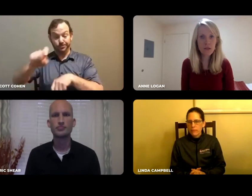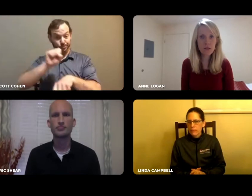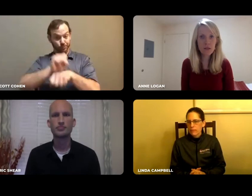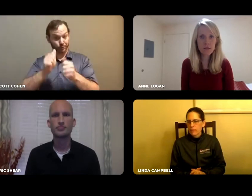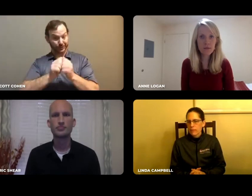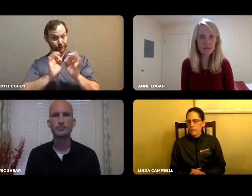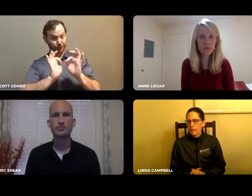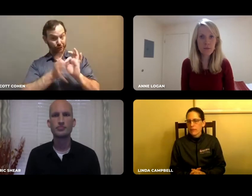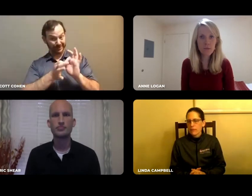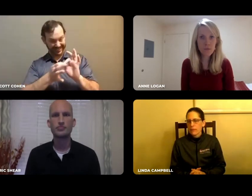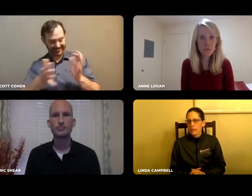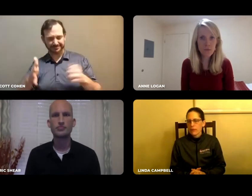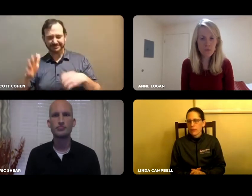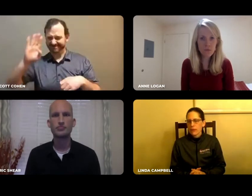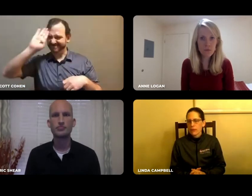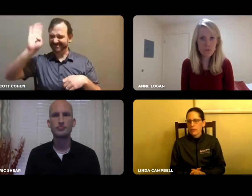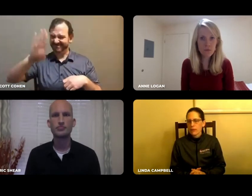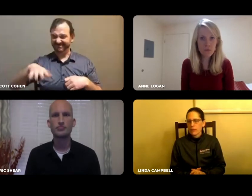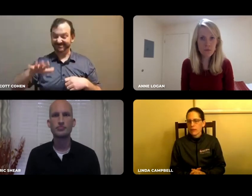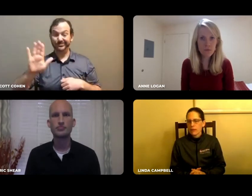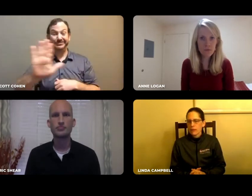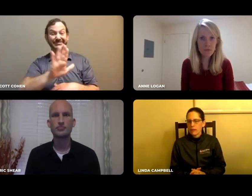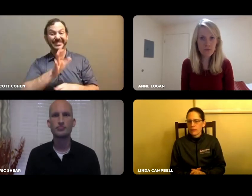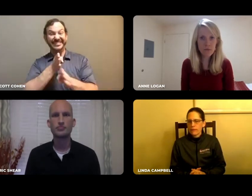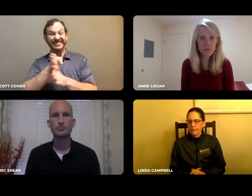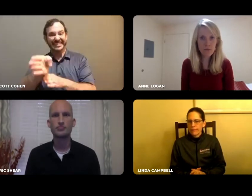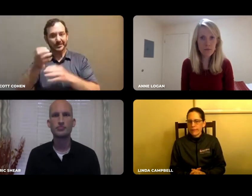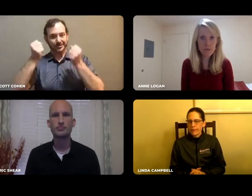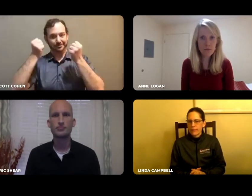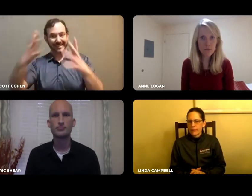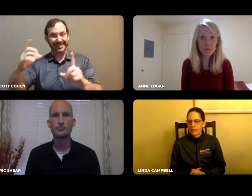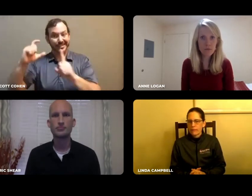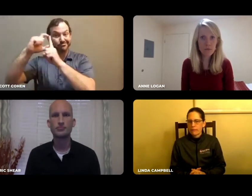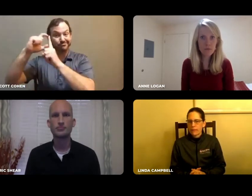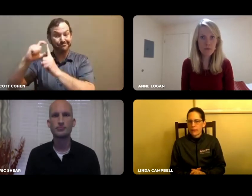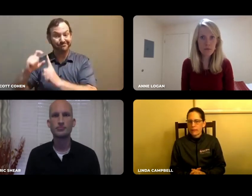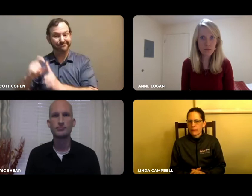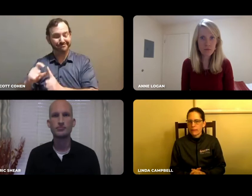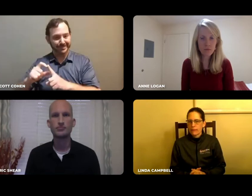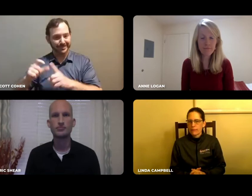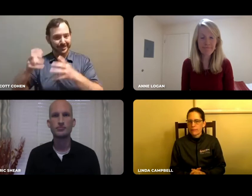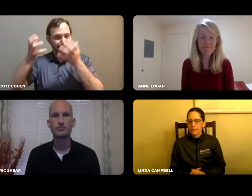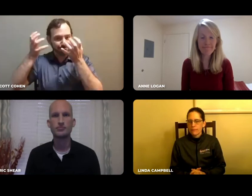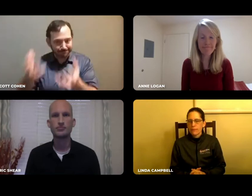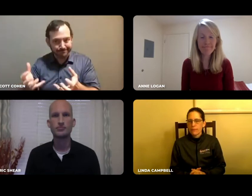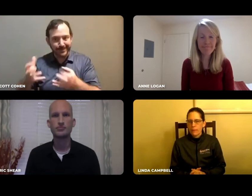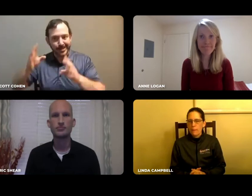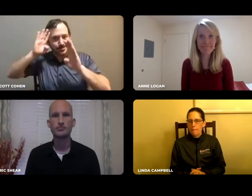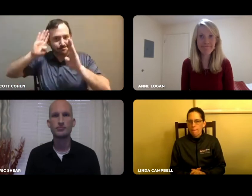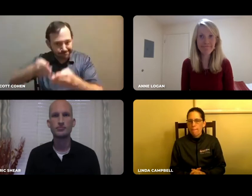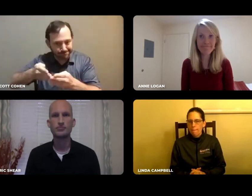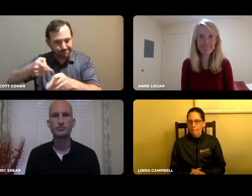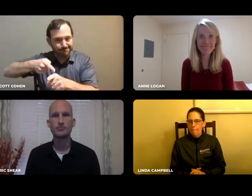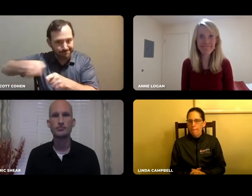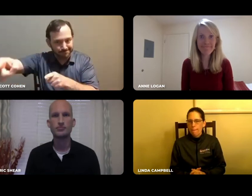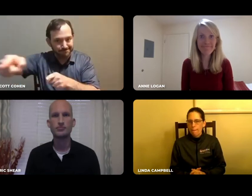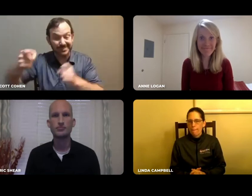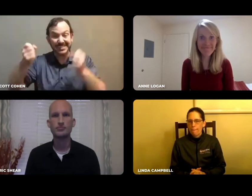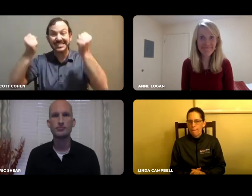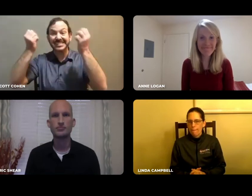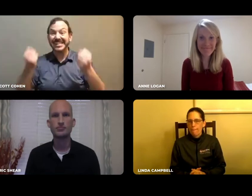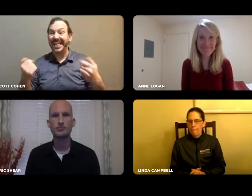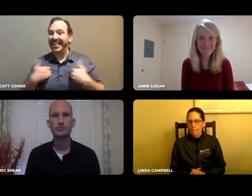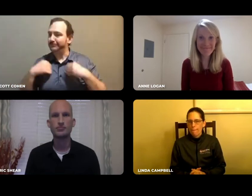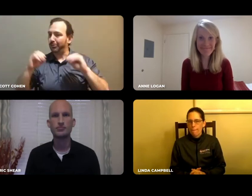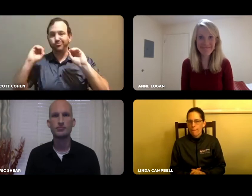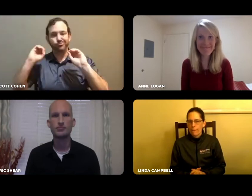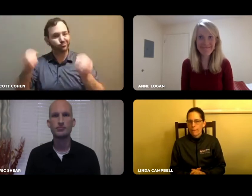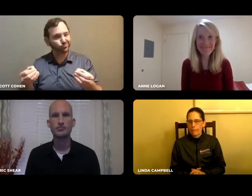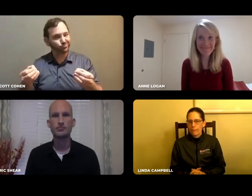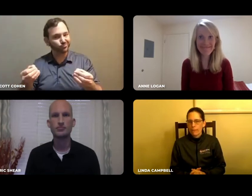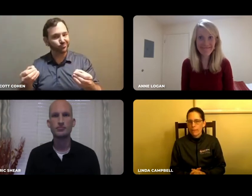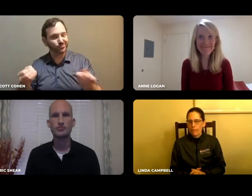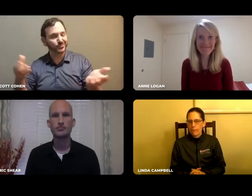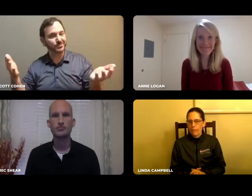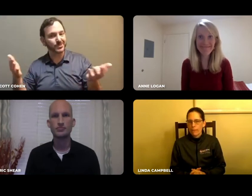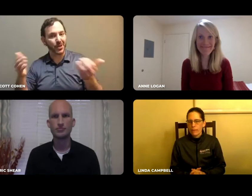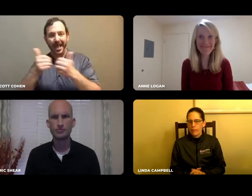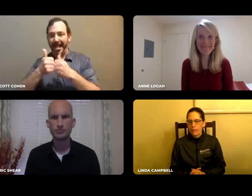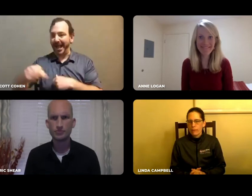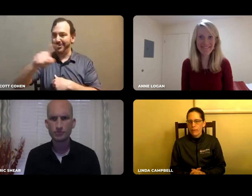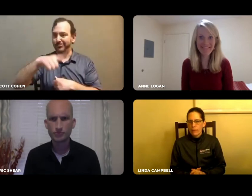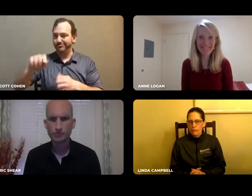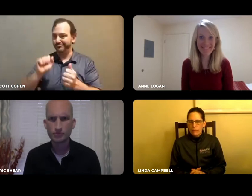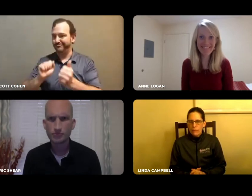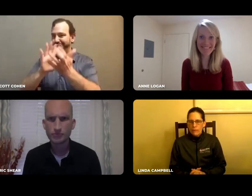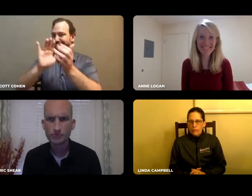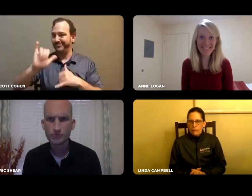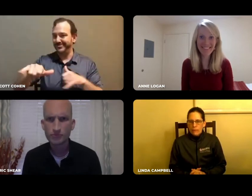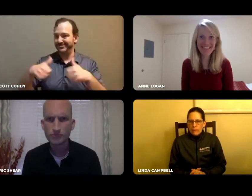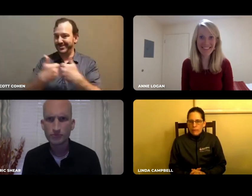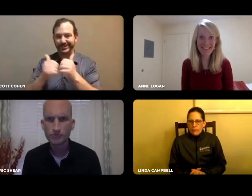and you have your own lexicon. Sometimes the interpreters don't have that.